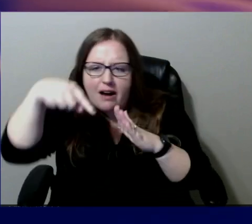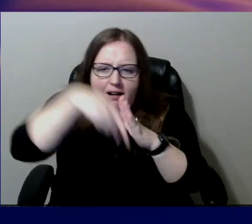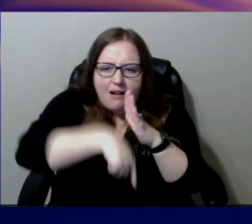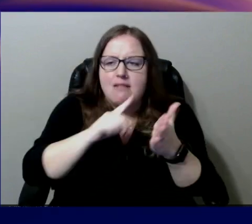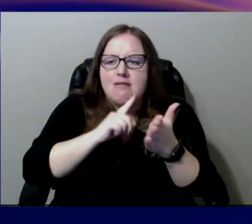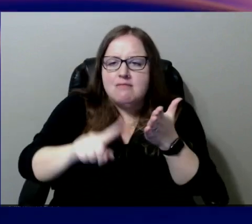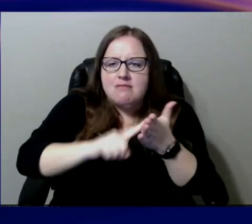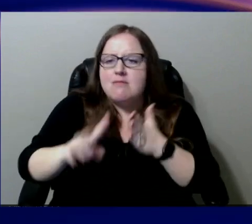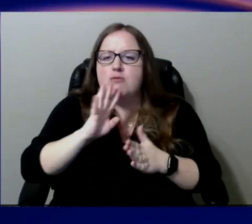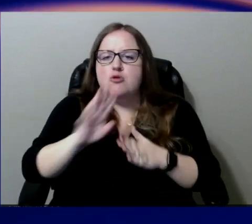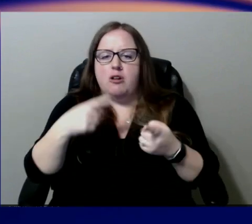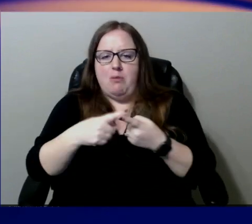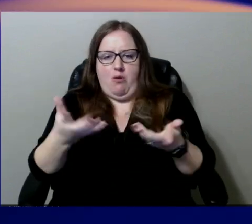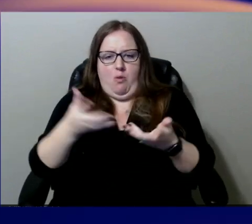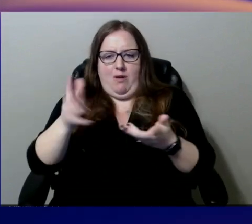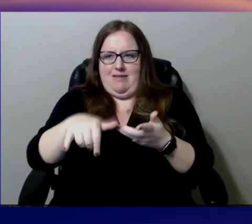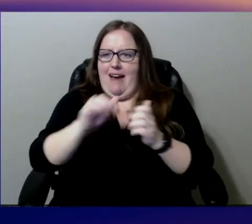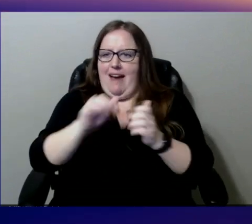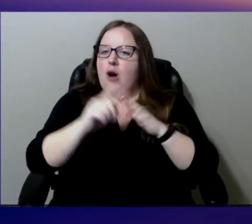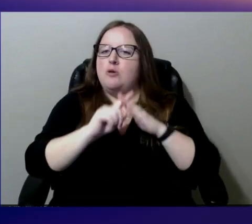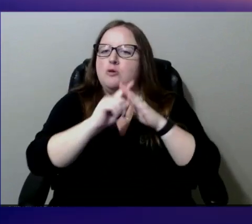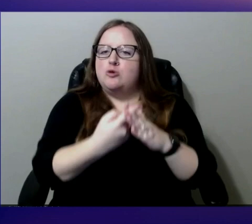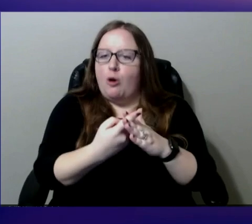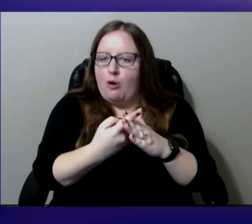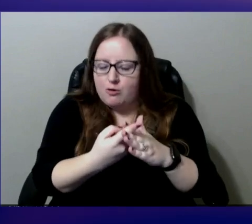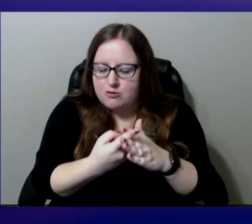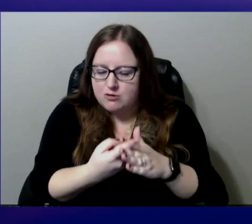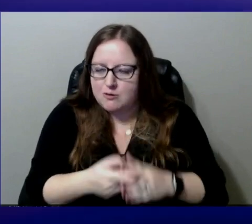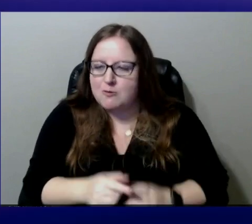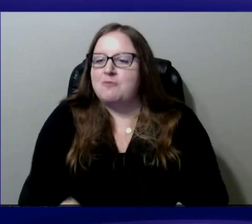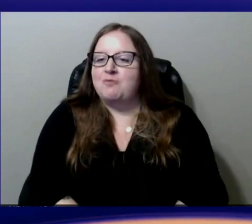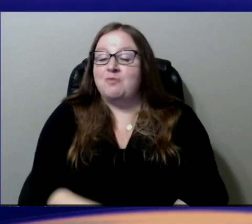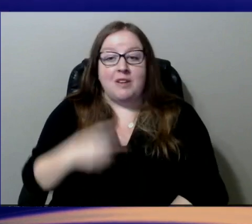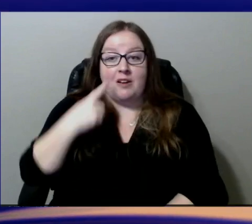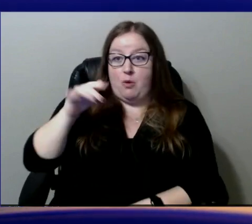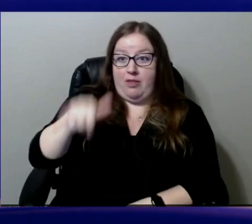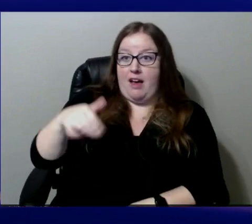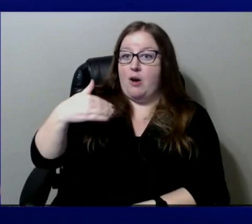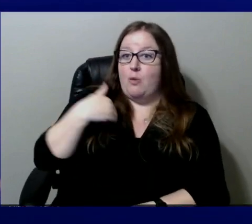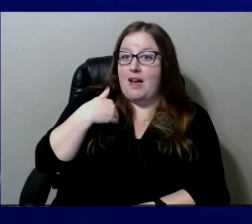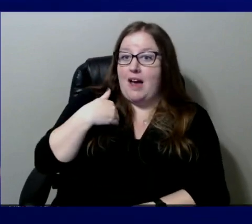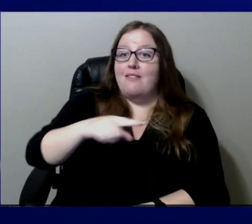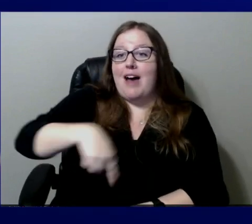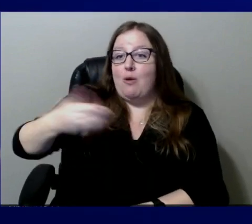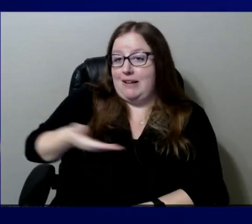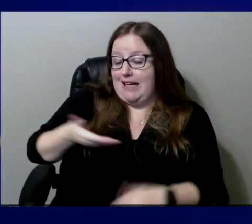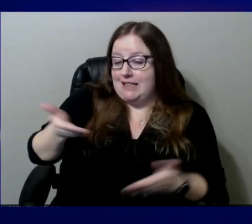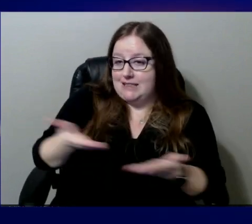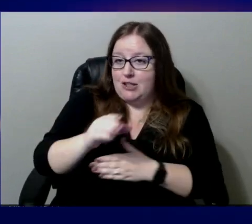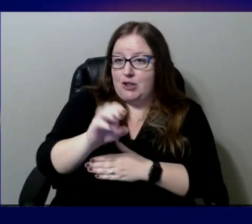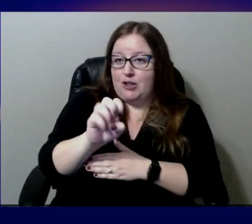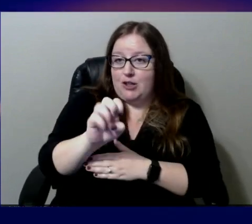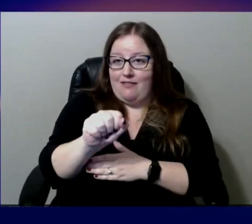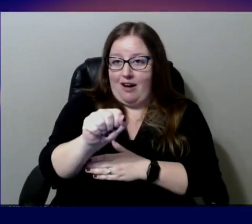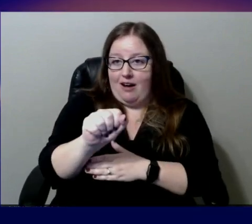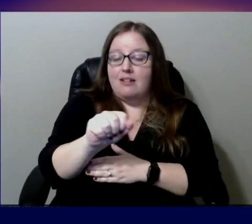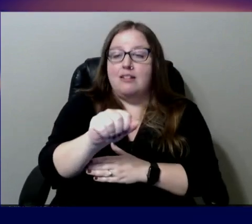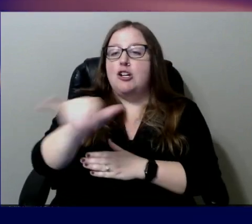and how you can get started with this. So, for that, we have our guests. Eva and Joe, why don't you introduce yourself?